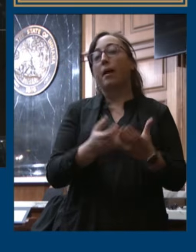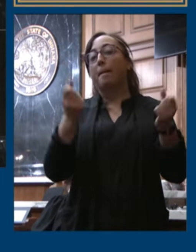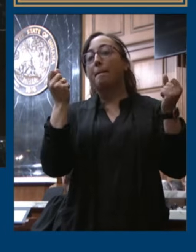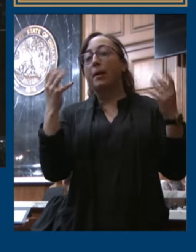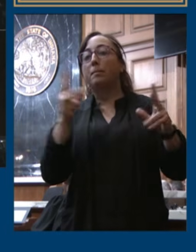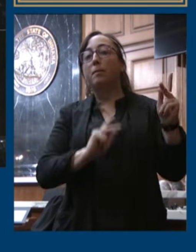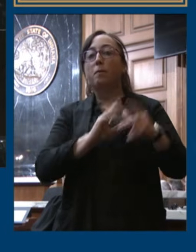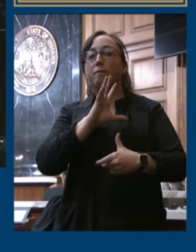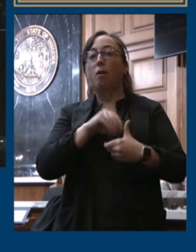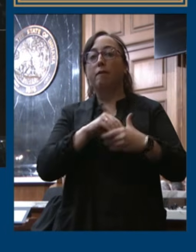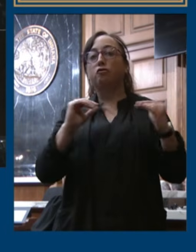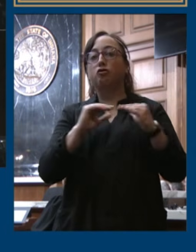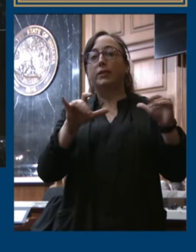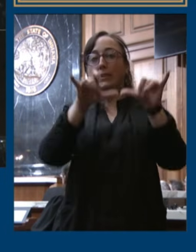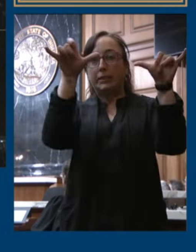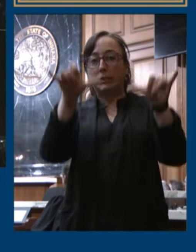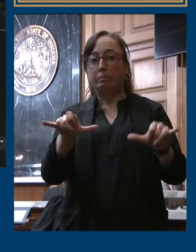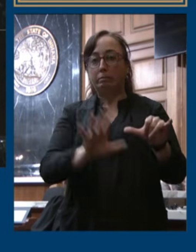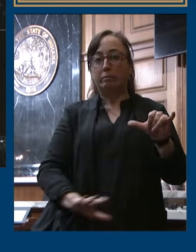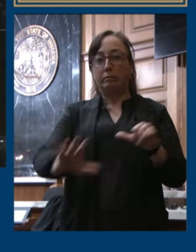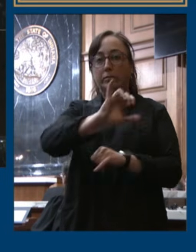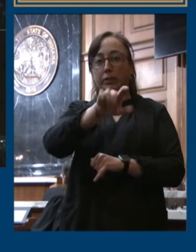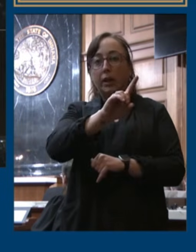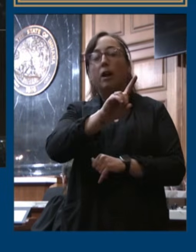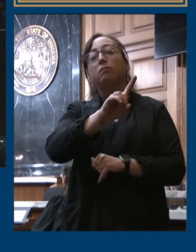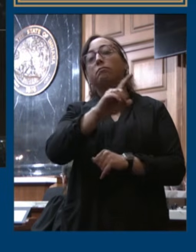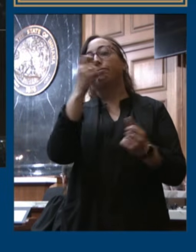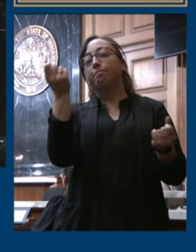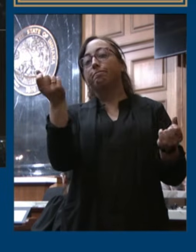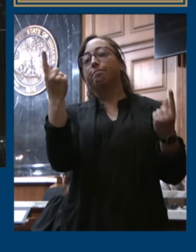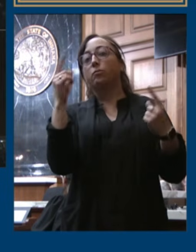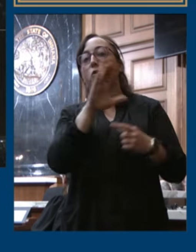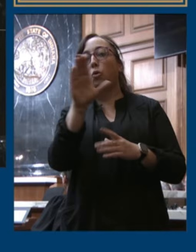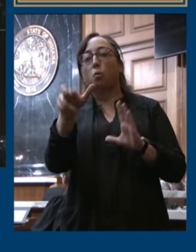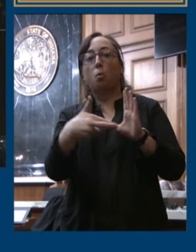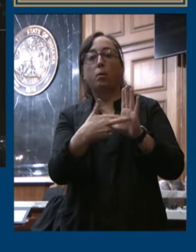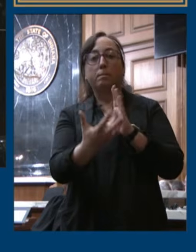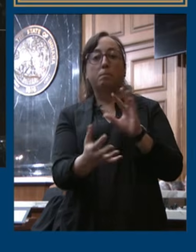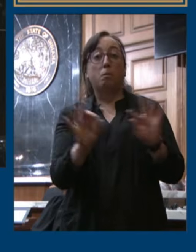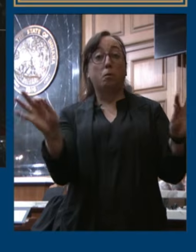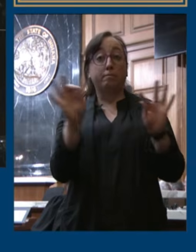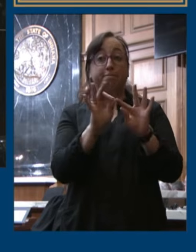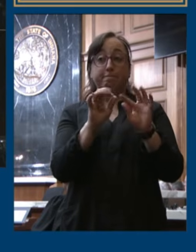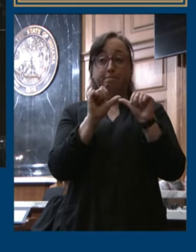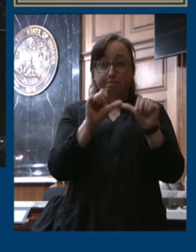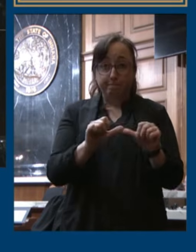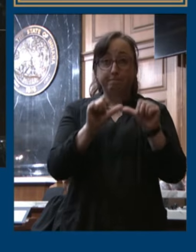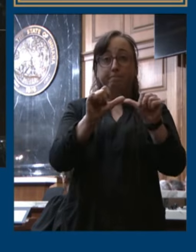THROUGHOUT OUR HOOSIER HEARTLAND TO UNDERSTAND THE VITAL ROLE THEY PLAY IN ENSURING PUBLIC SAFETY